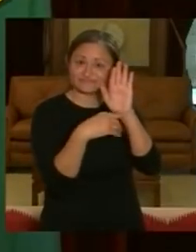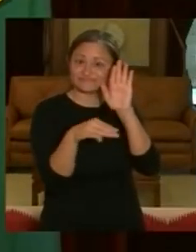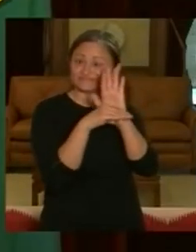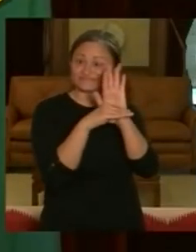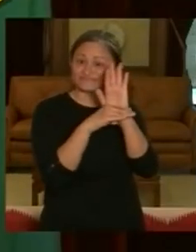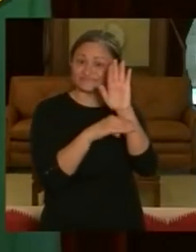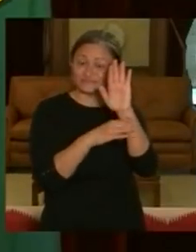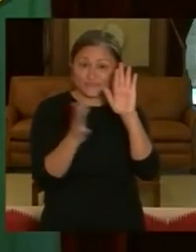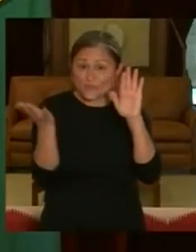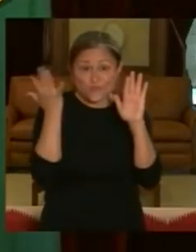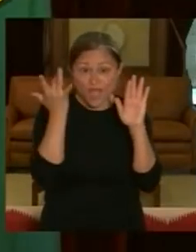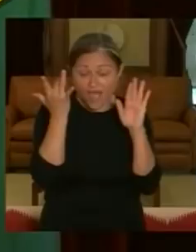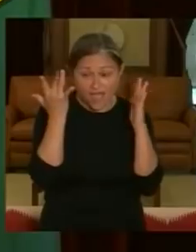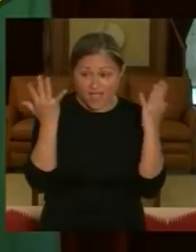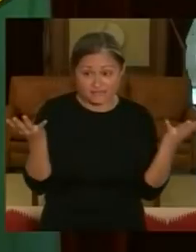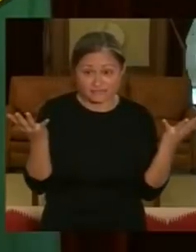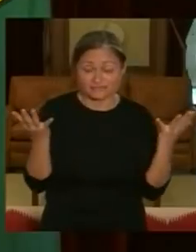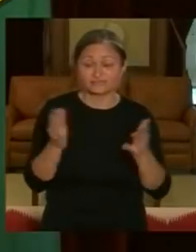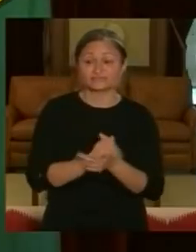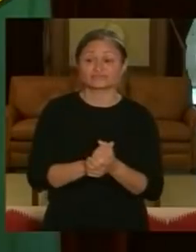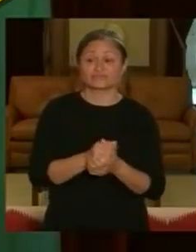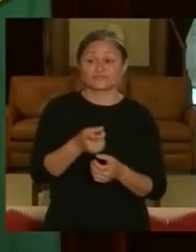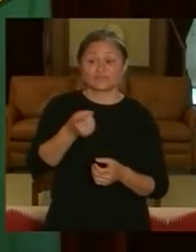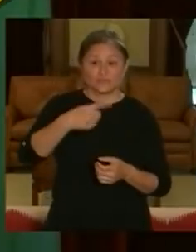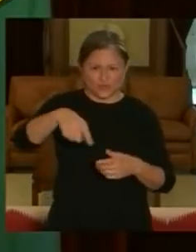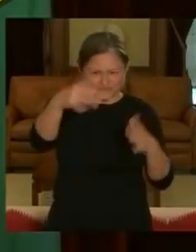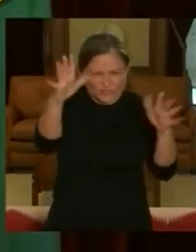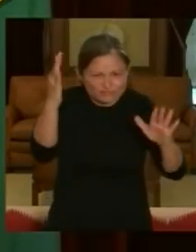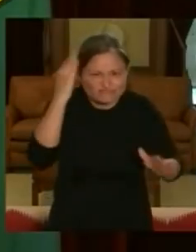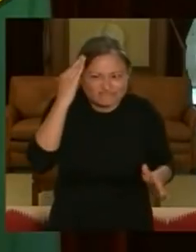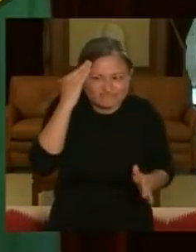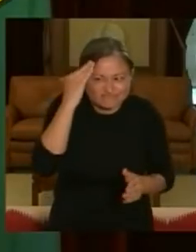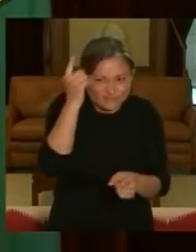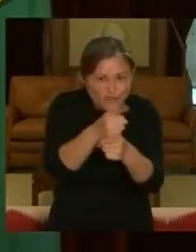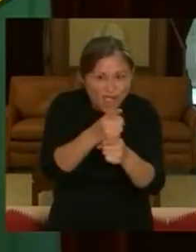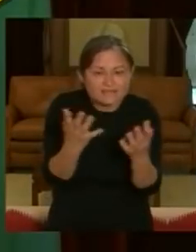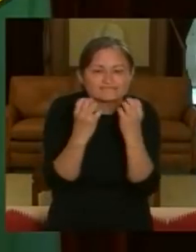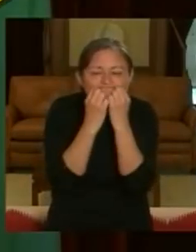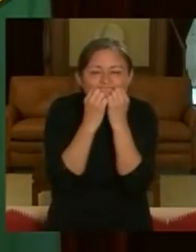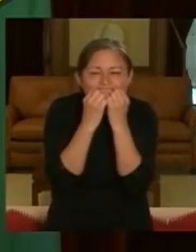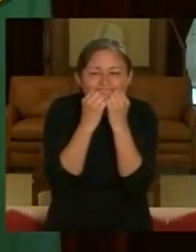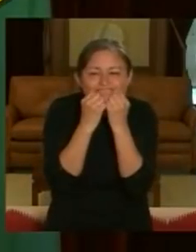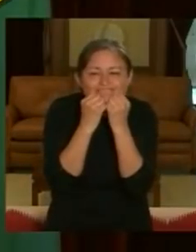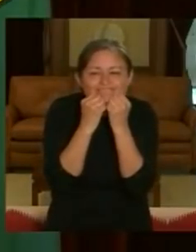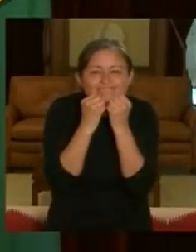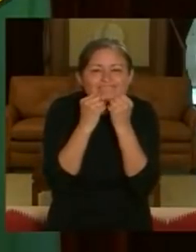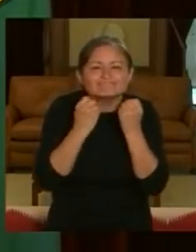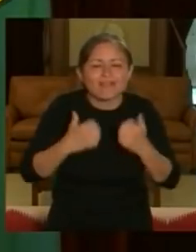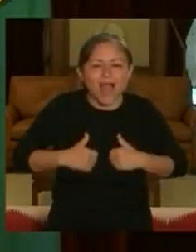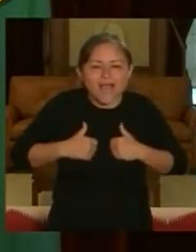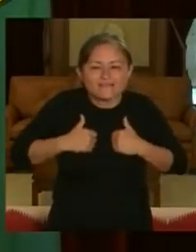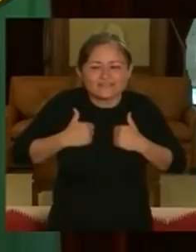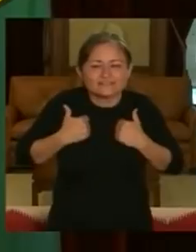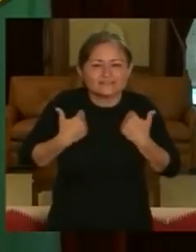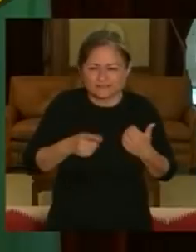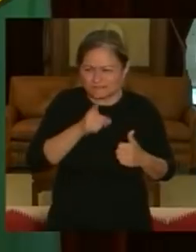NOW WE EXPECT EVERYONE IN OUR STATE TO COMPLY WITH THESE ORDERS. FOR A SIMPLE FACT IT'S BECAUSE